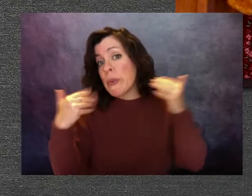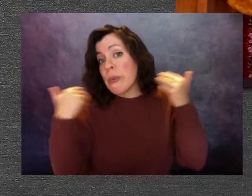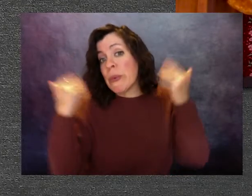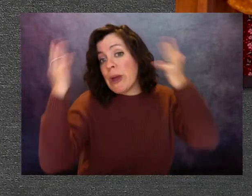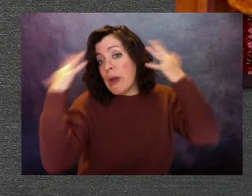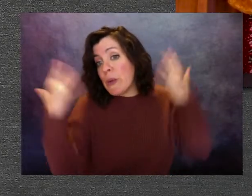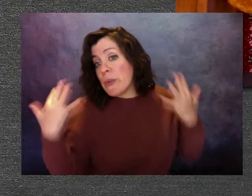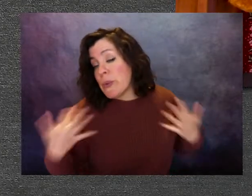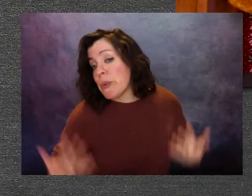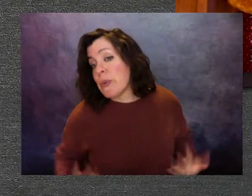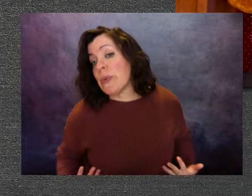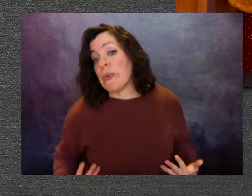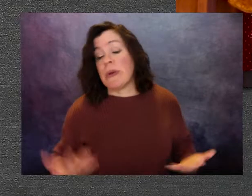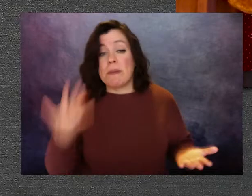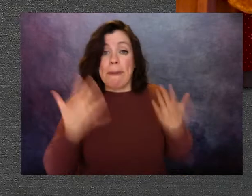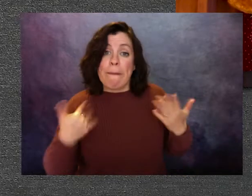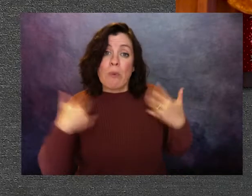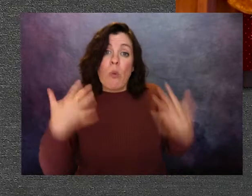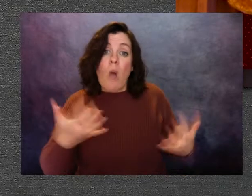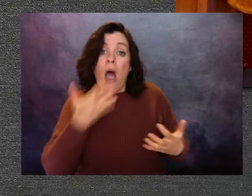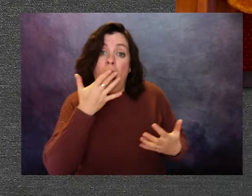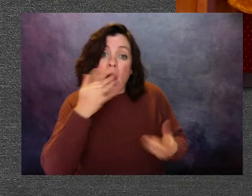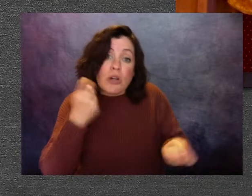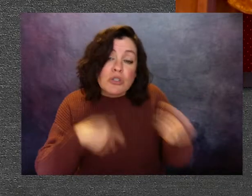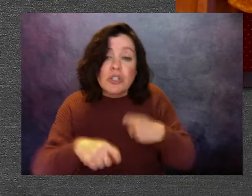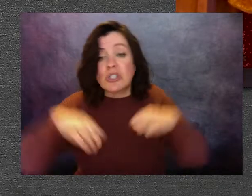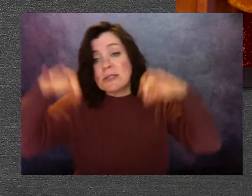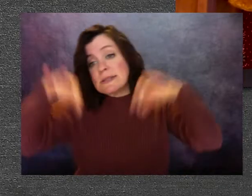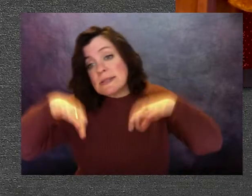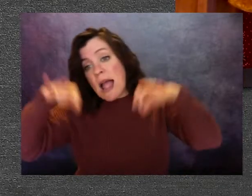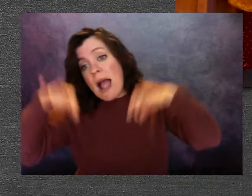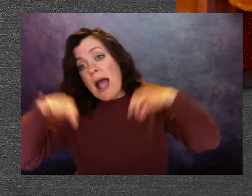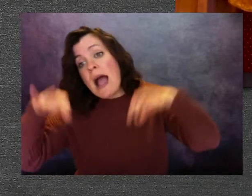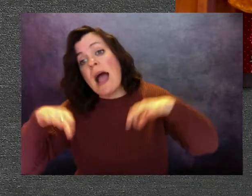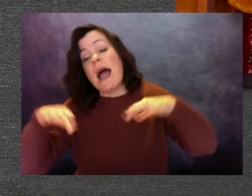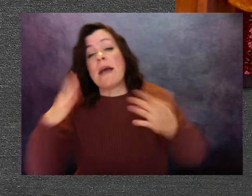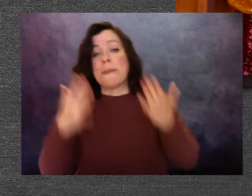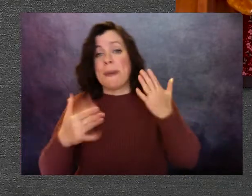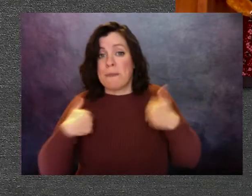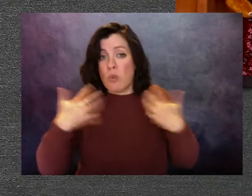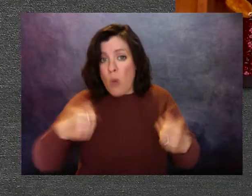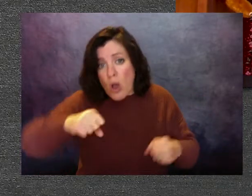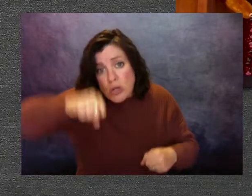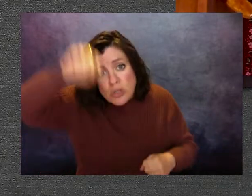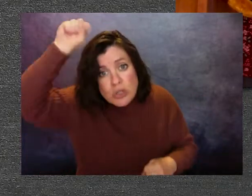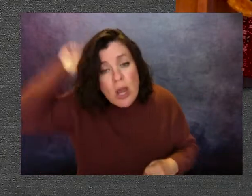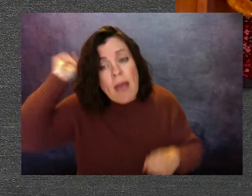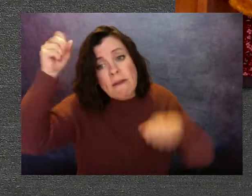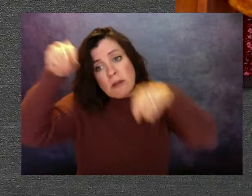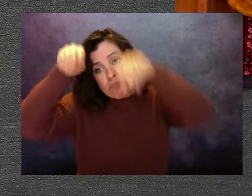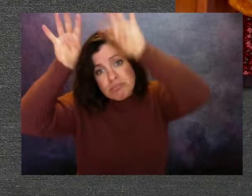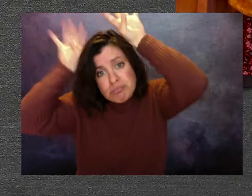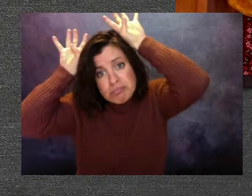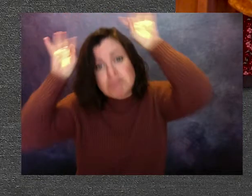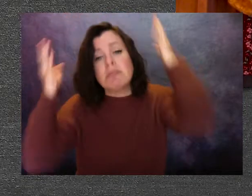Or I know some friends who like to have their hair spiky. Those hairdressers can help us with that.